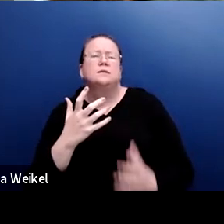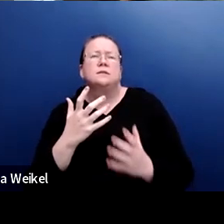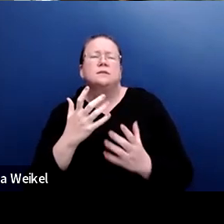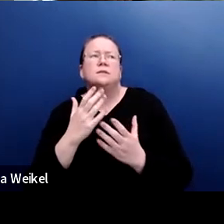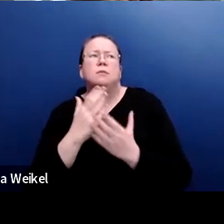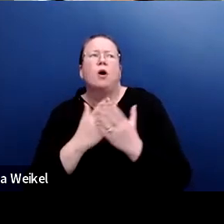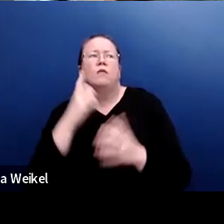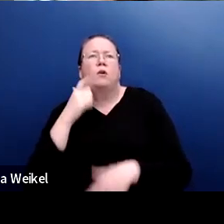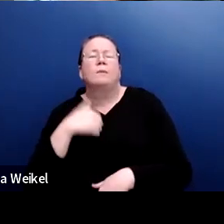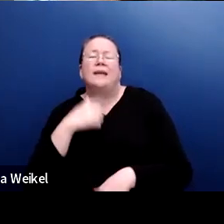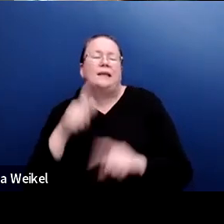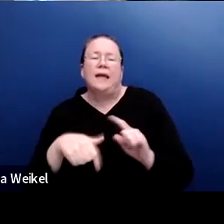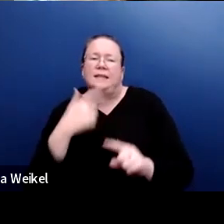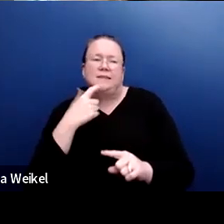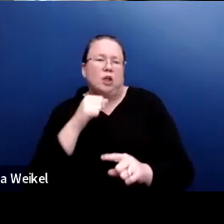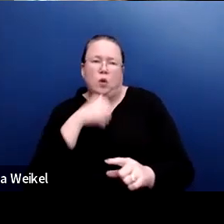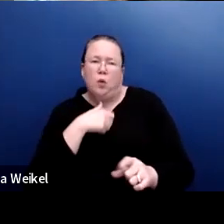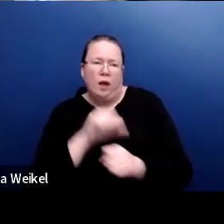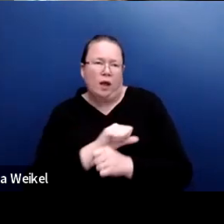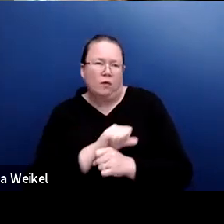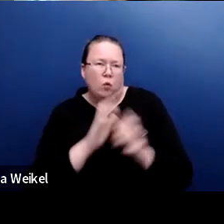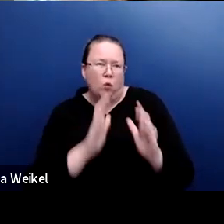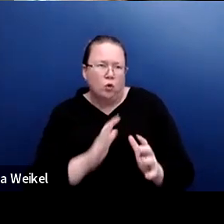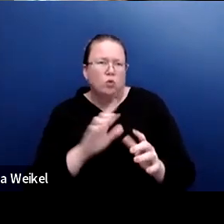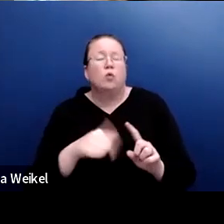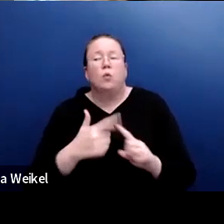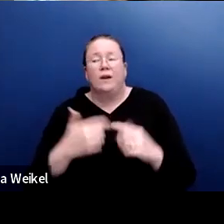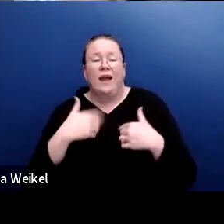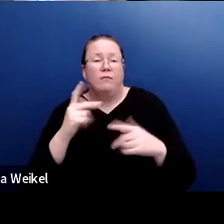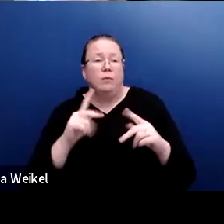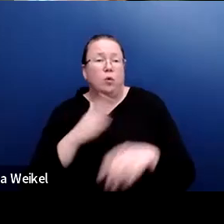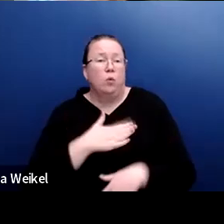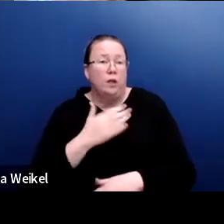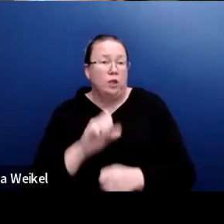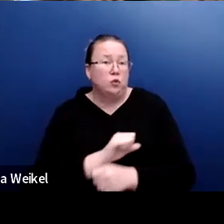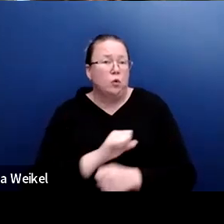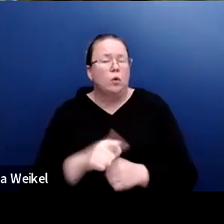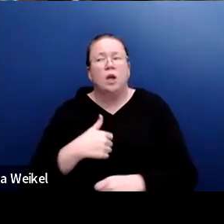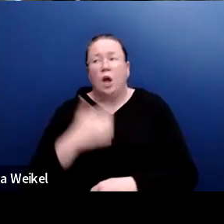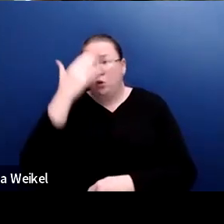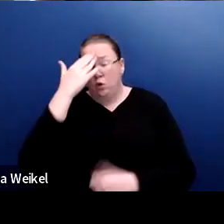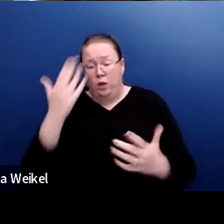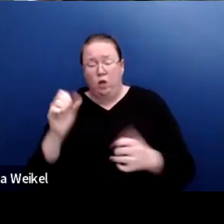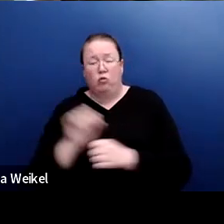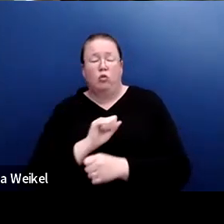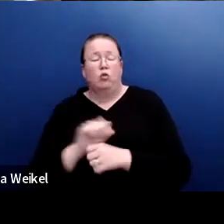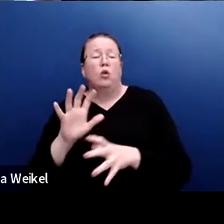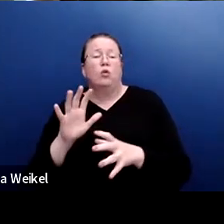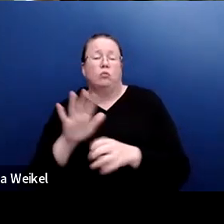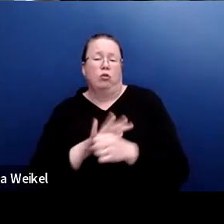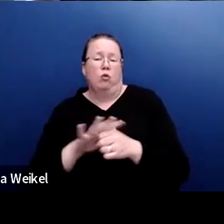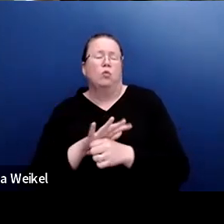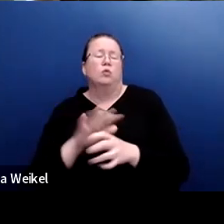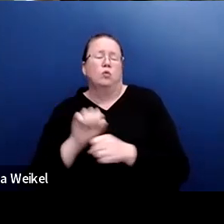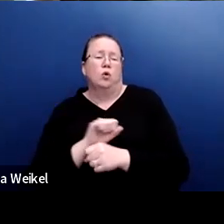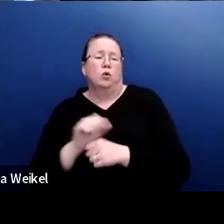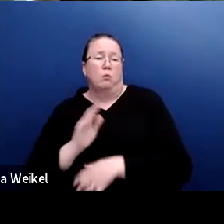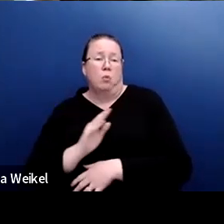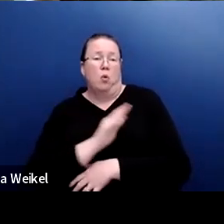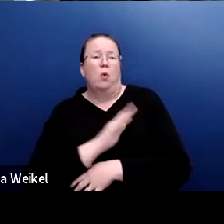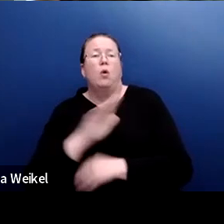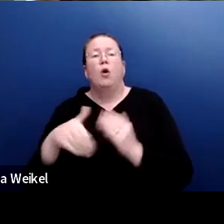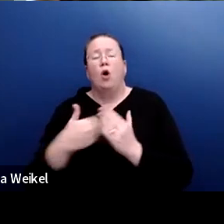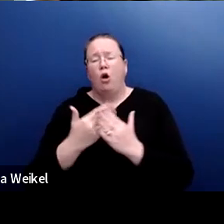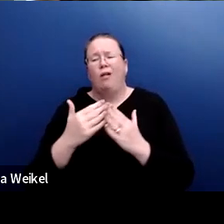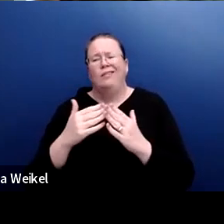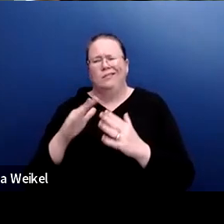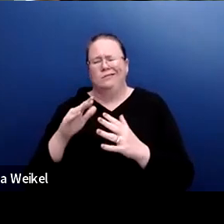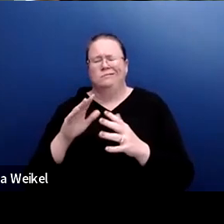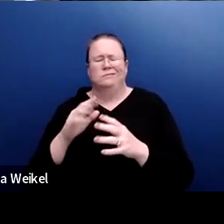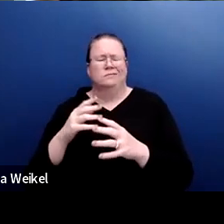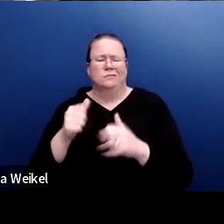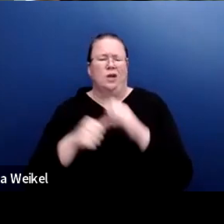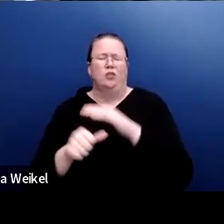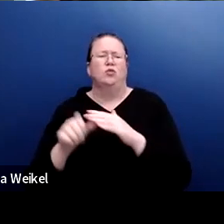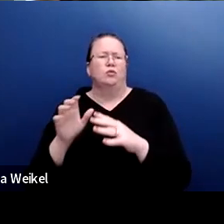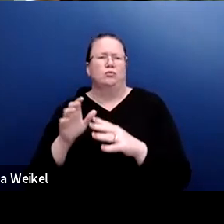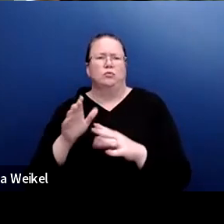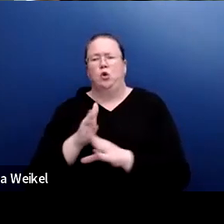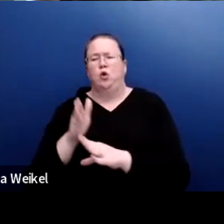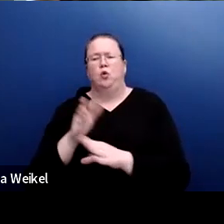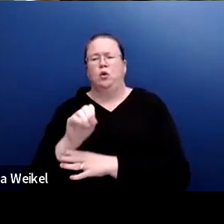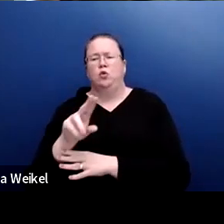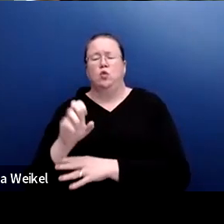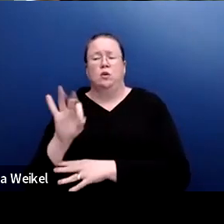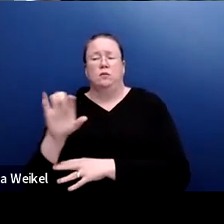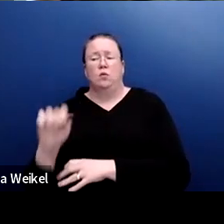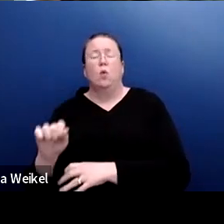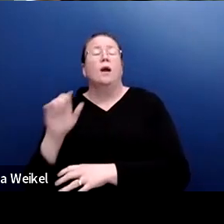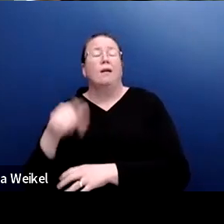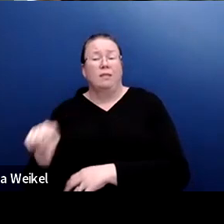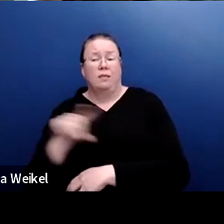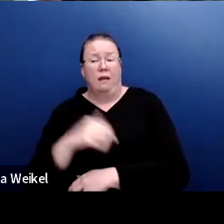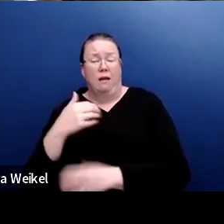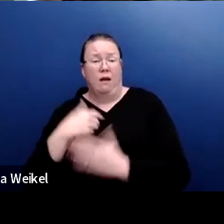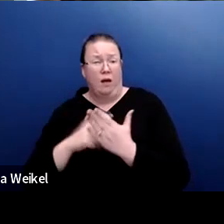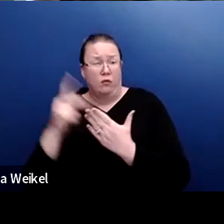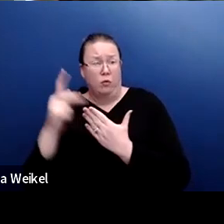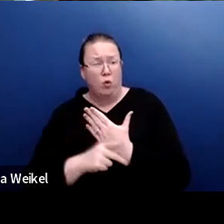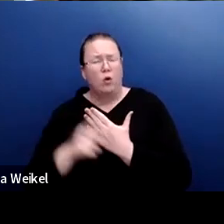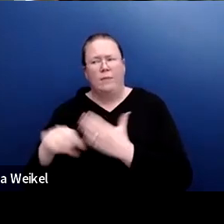Maybe we could dig something up -- I love the idea of trying to marry these two barriers together. So folks needing work and people needing in-home care. Is there anything else? Anybody else that wanted to share? Candace.